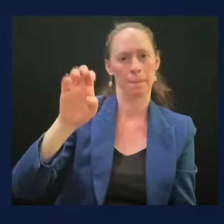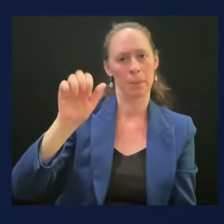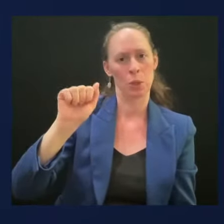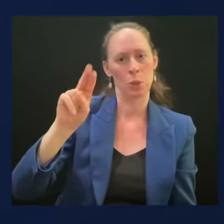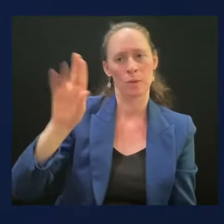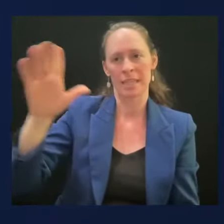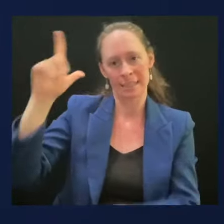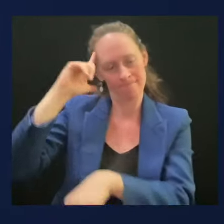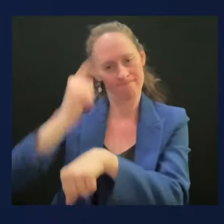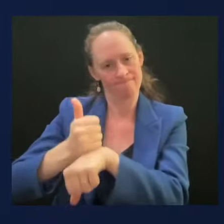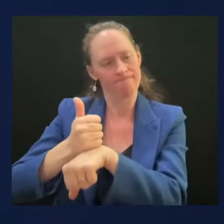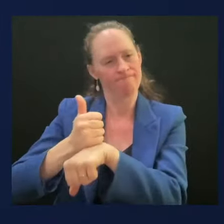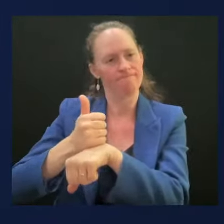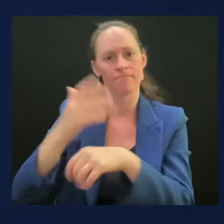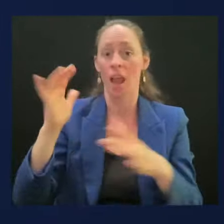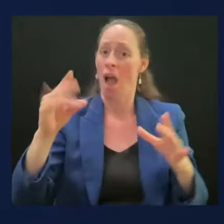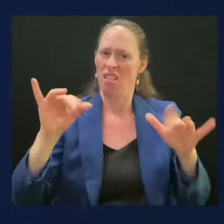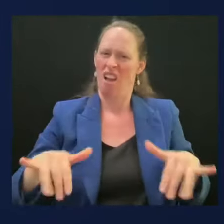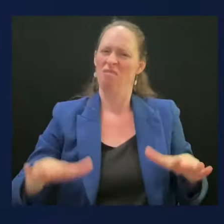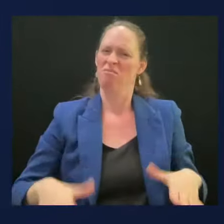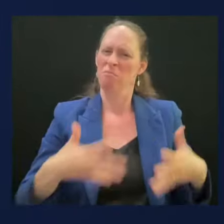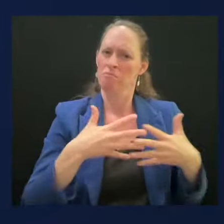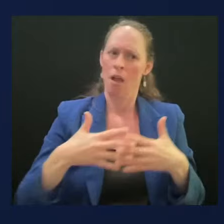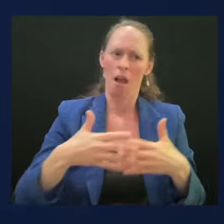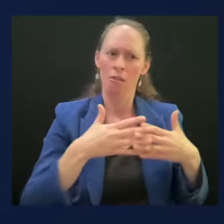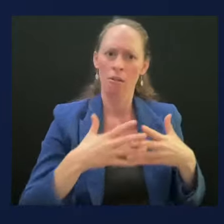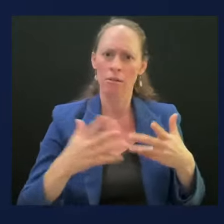It's the creed that millions of service members have followed,